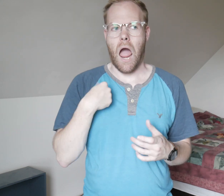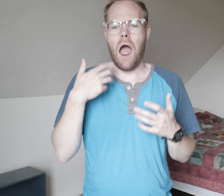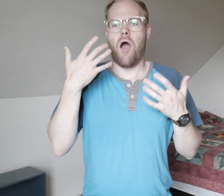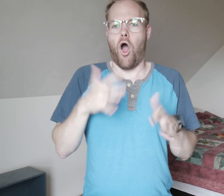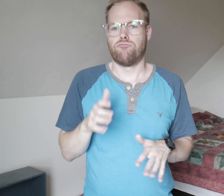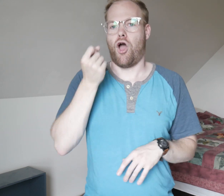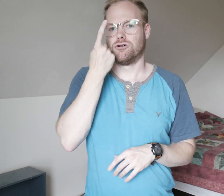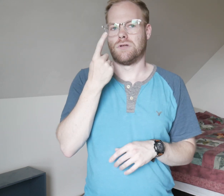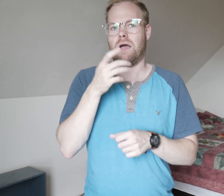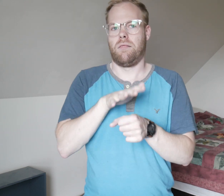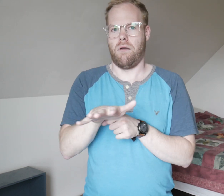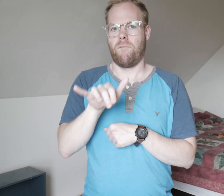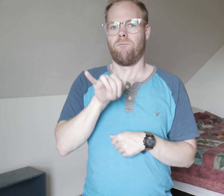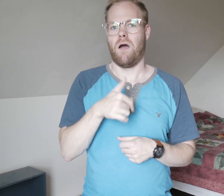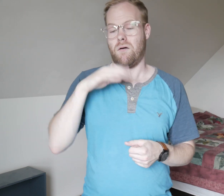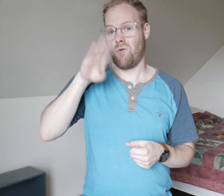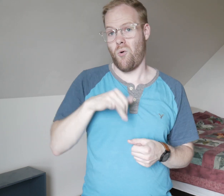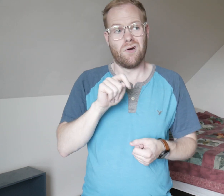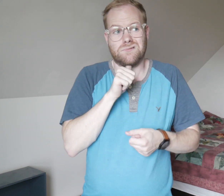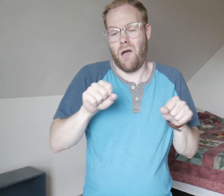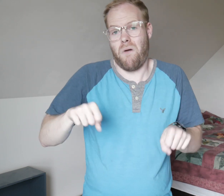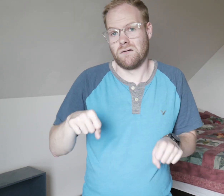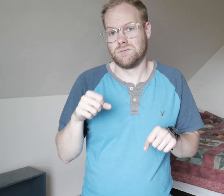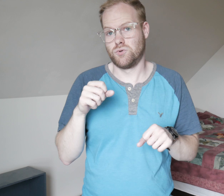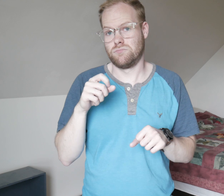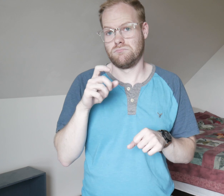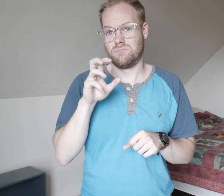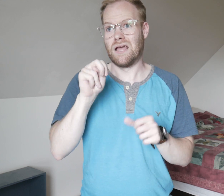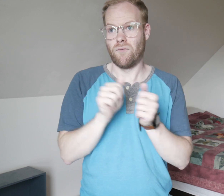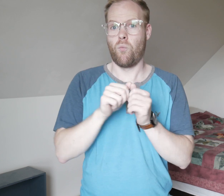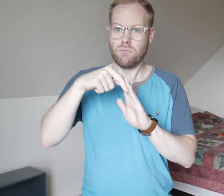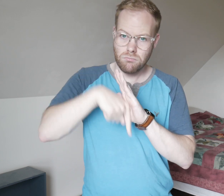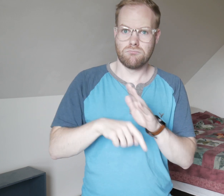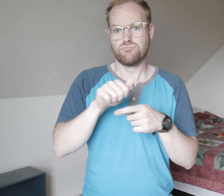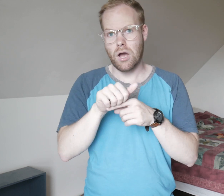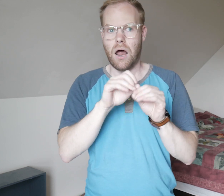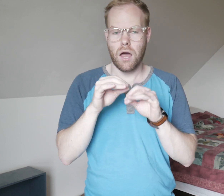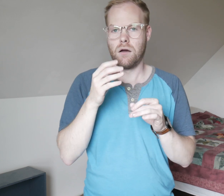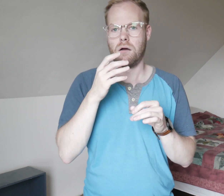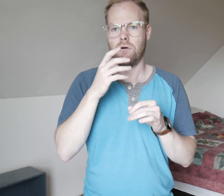I already understand enough that I know it's not possible, even with in-depth training and such.